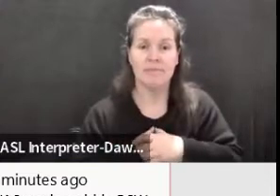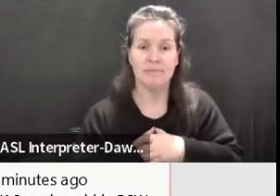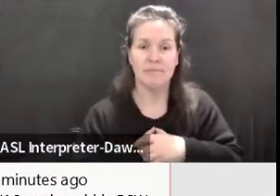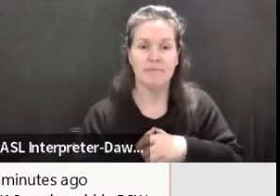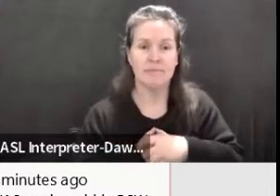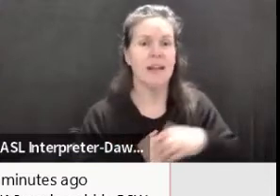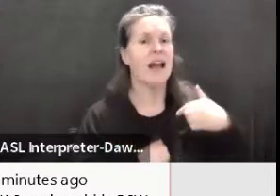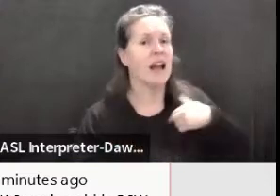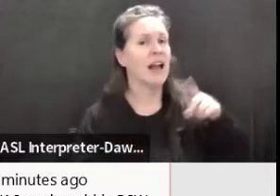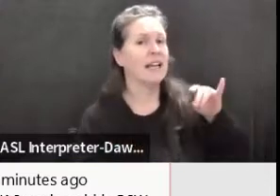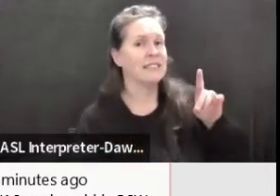I did notice the time,